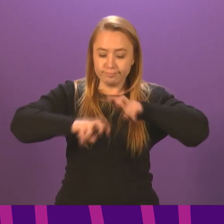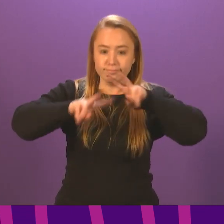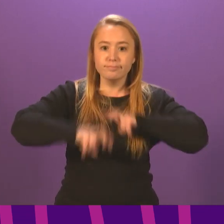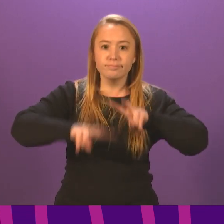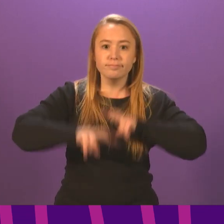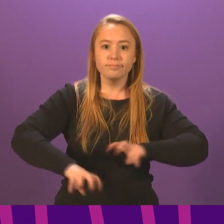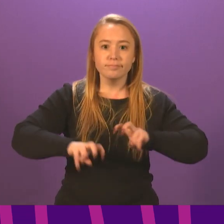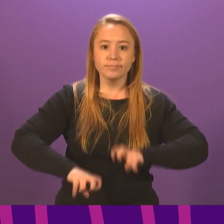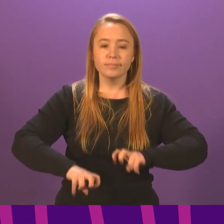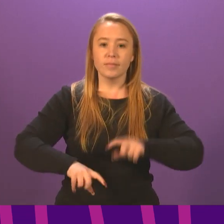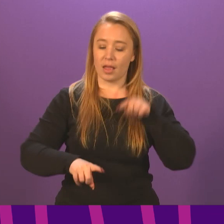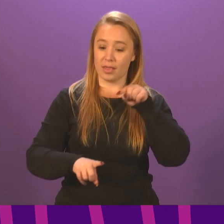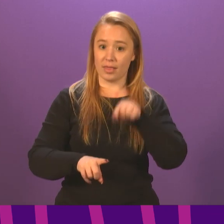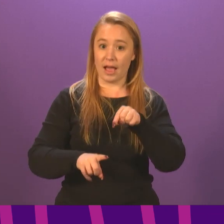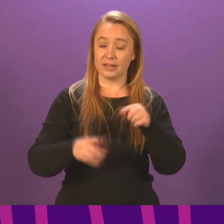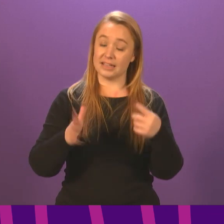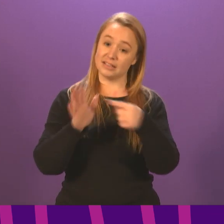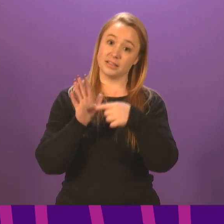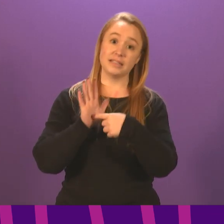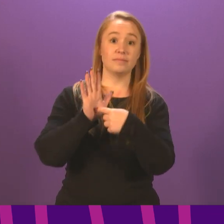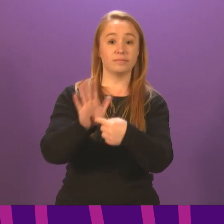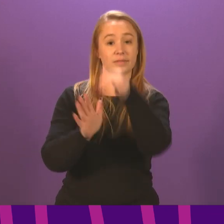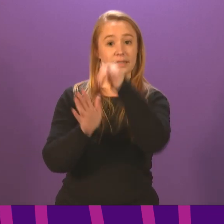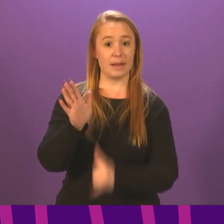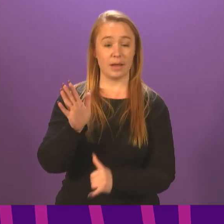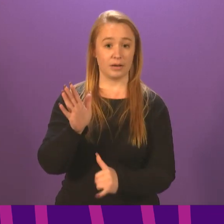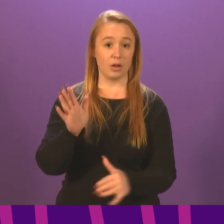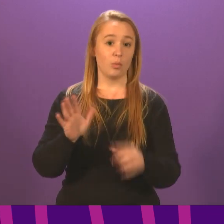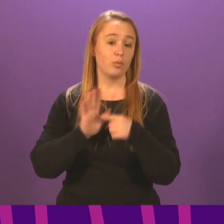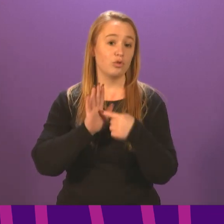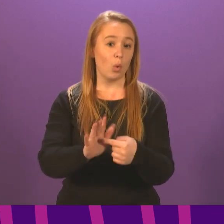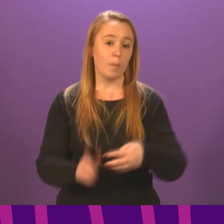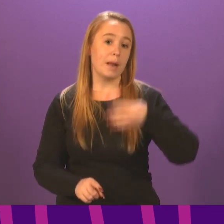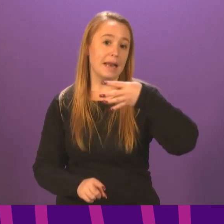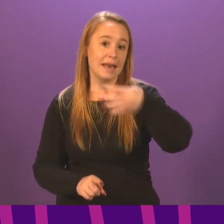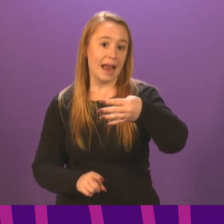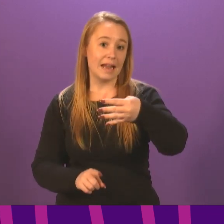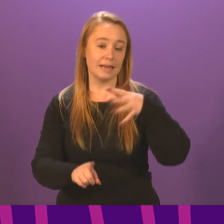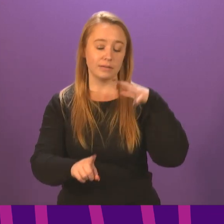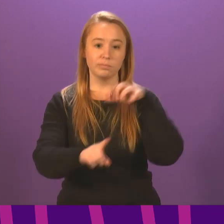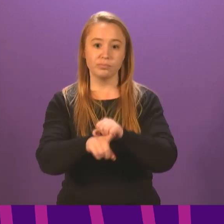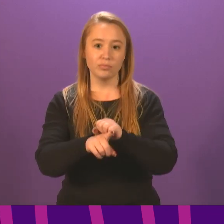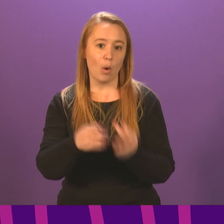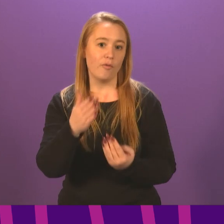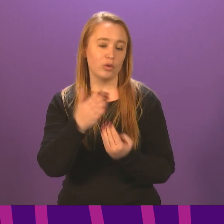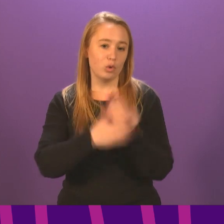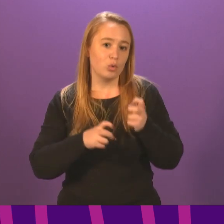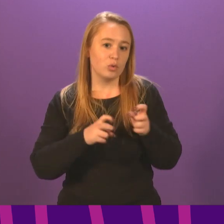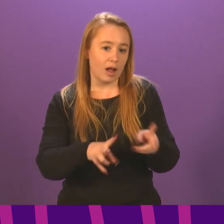is, as I set out in my statement, that nine cases of the new variant have been identified